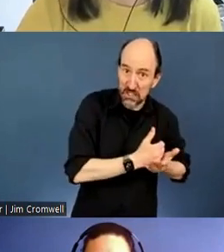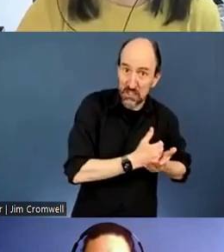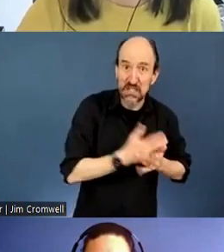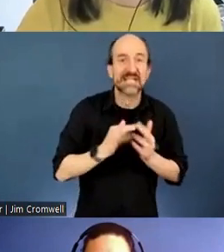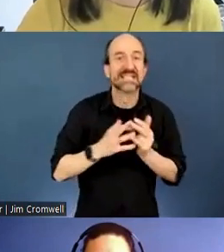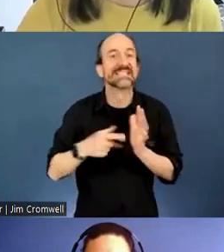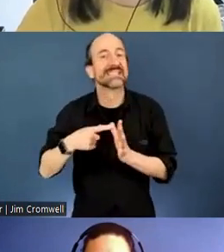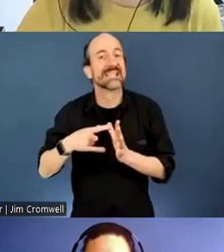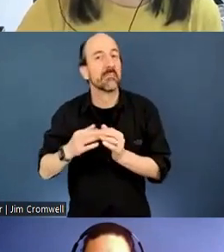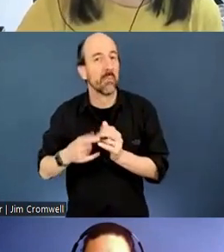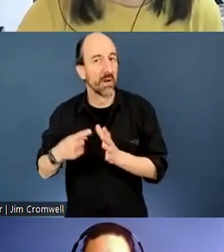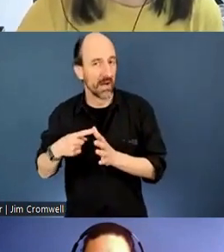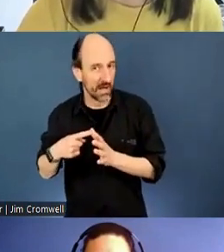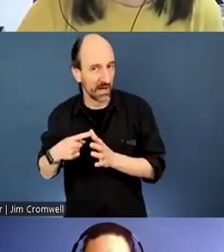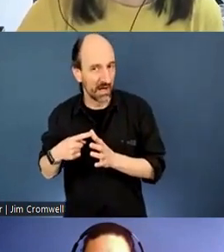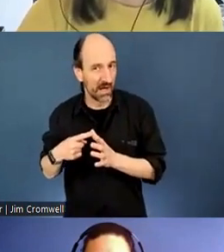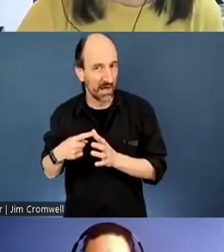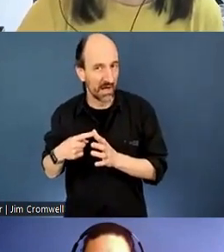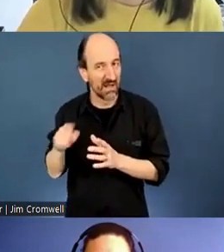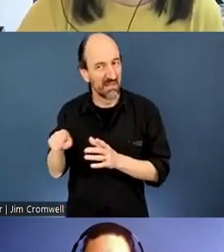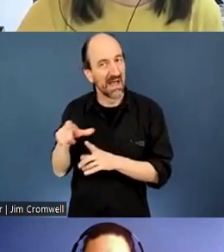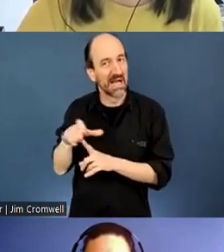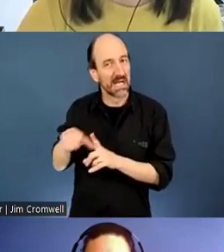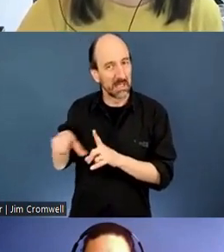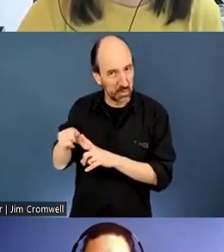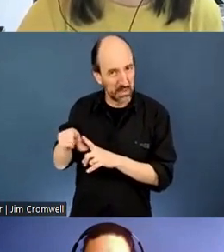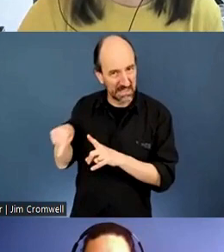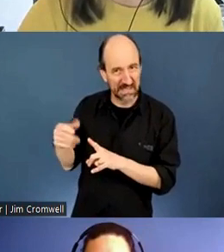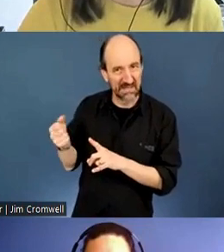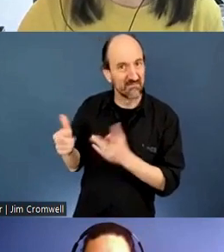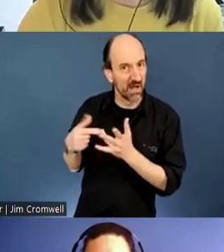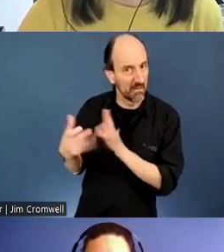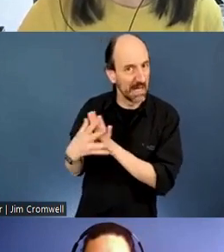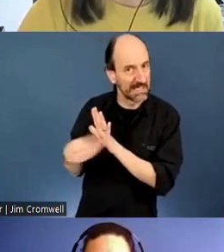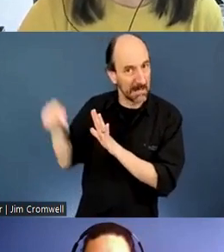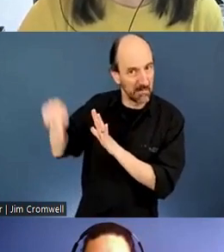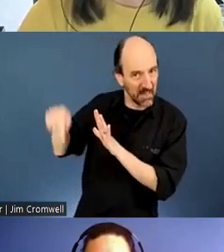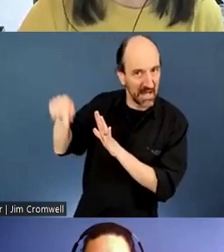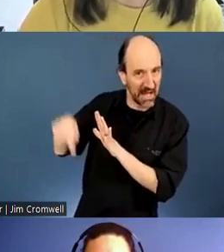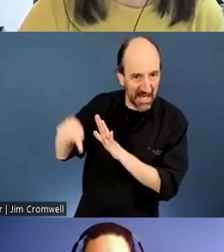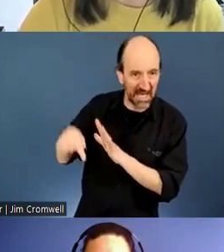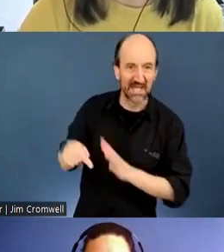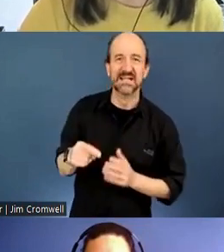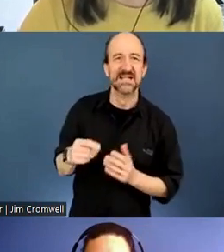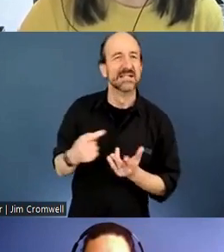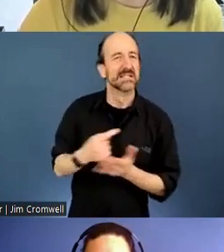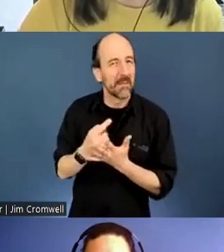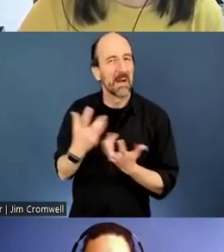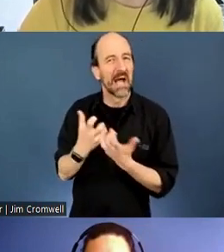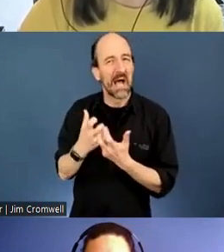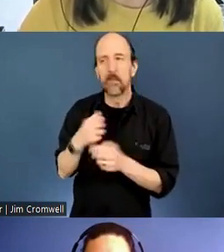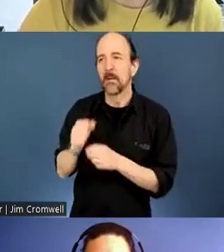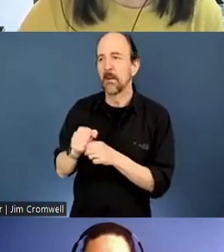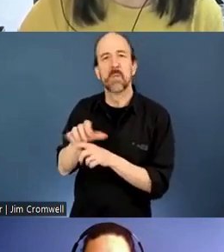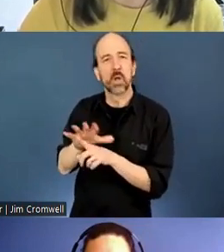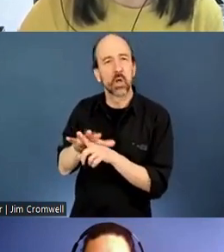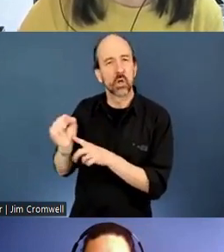that Nancy mentioned earlier, and we'll tell you more, we'll go really into detail introducing you to Santa Monica on May 8th, but